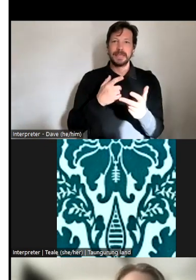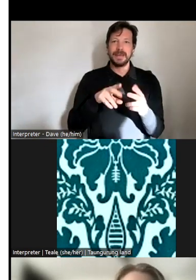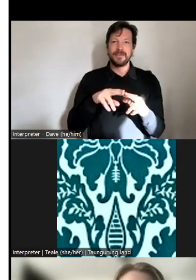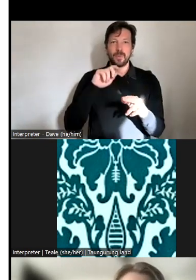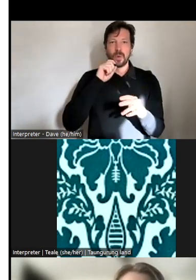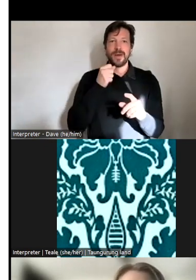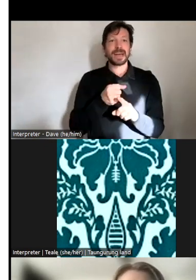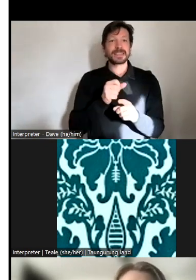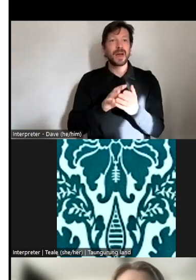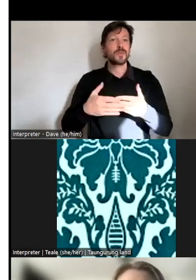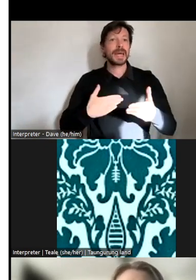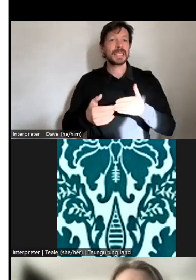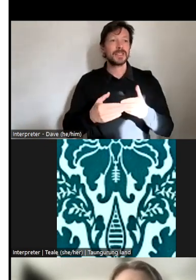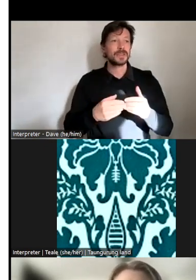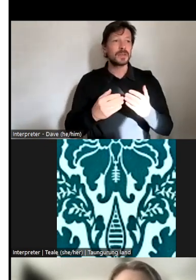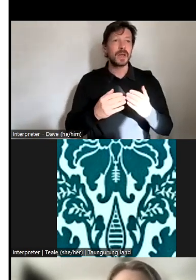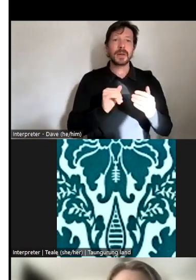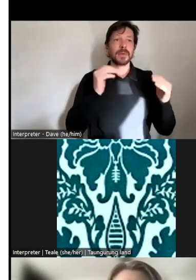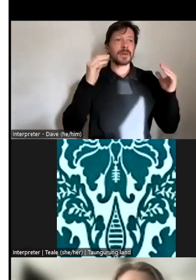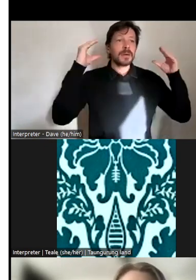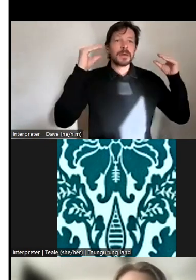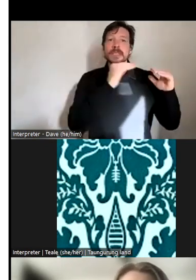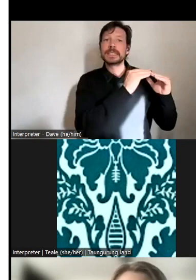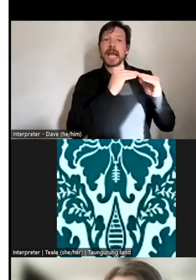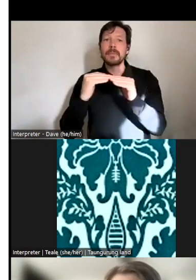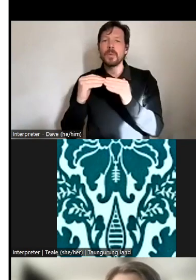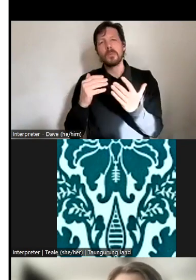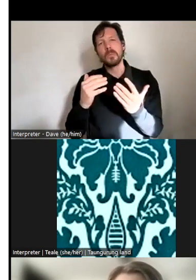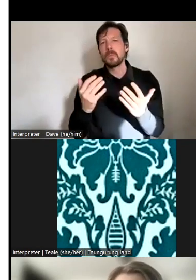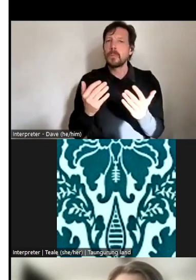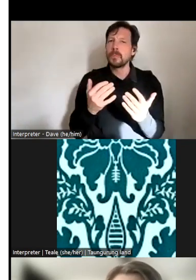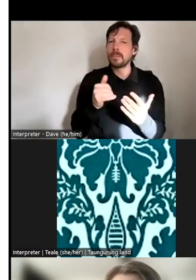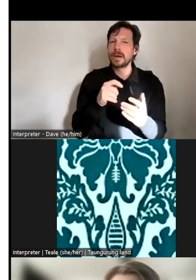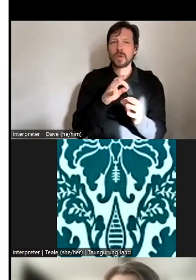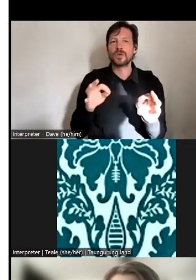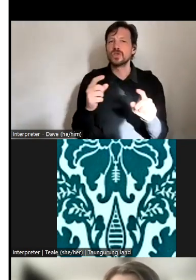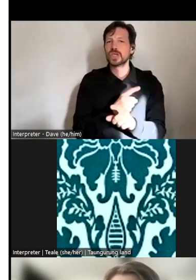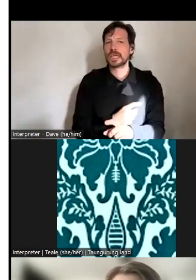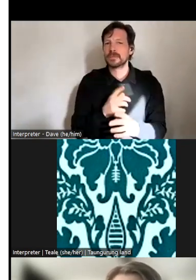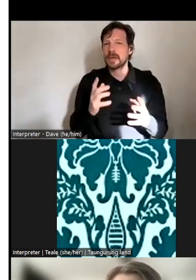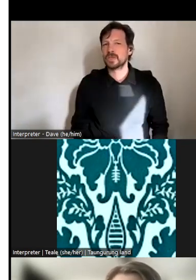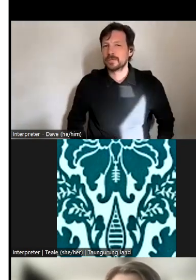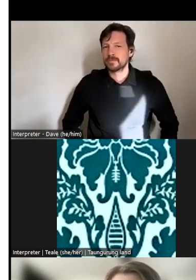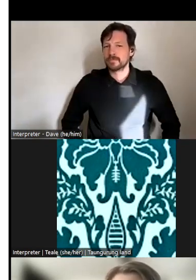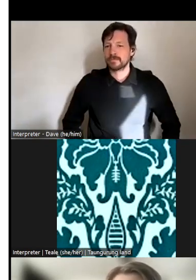If your hearing is stable, it's probably not gonna change a lot. And I'm wondering if that's what they're weighing up in that situation.